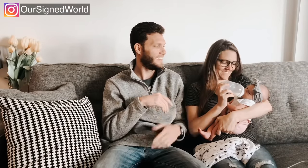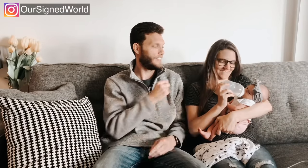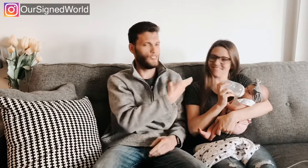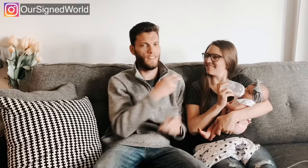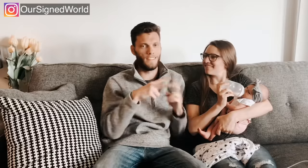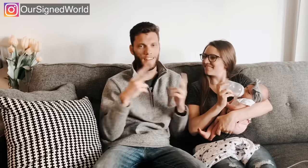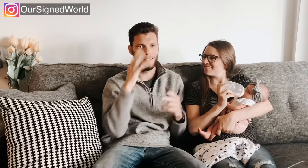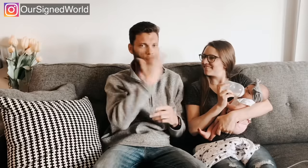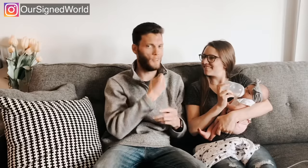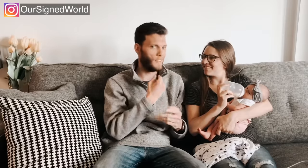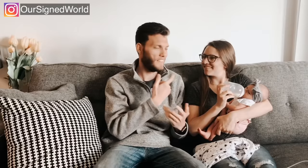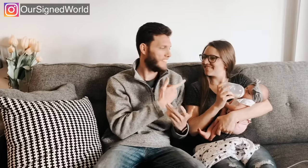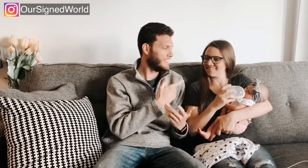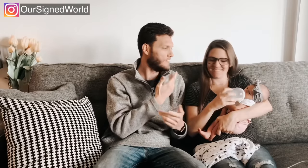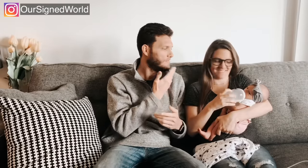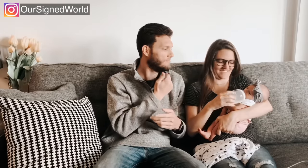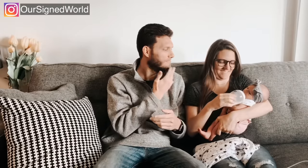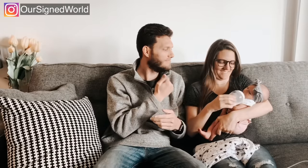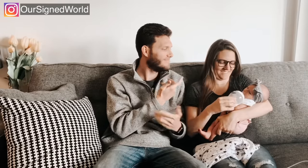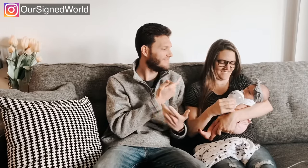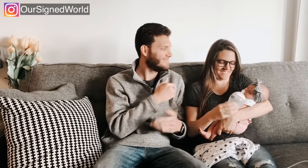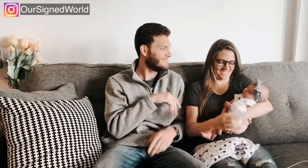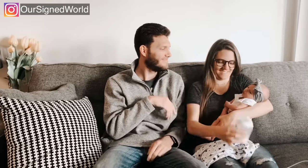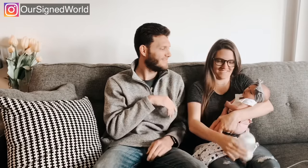She's very beautiful and sweet.